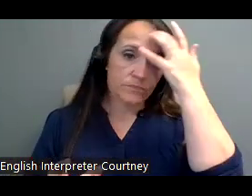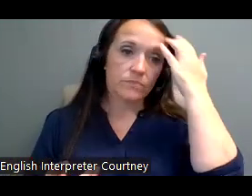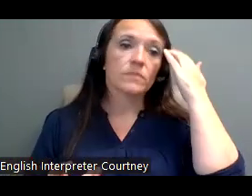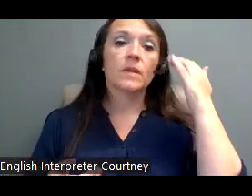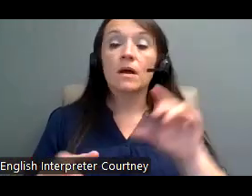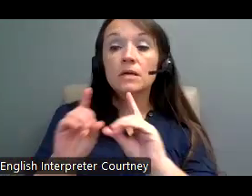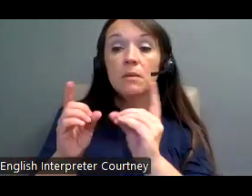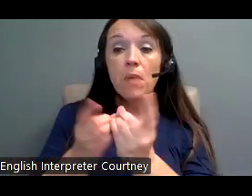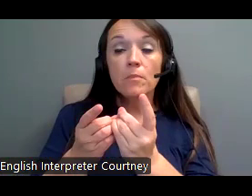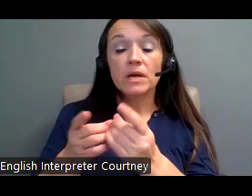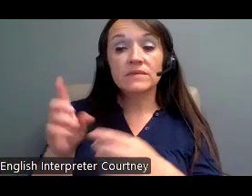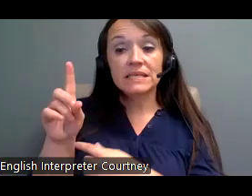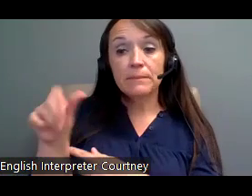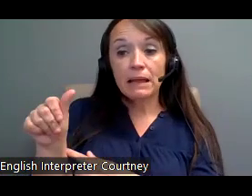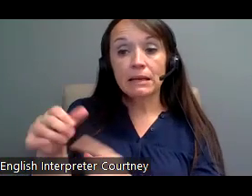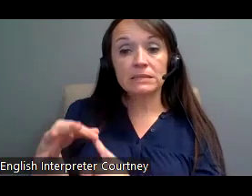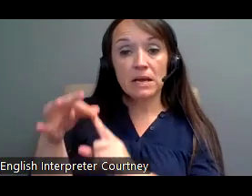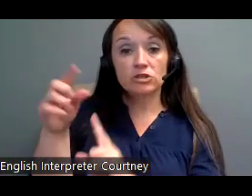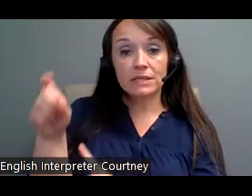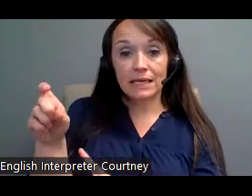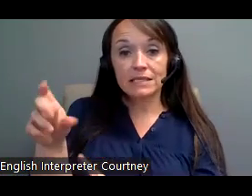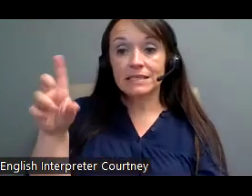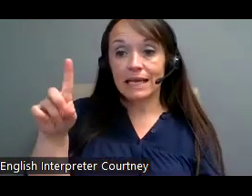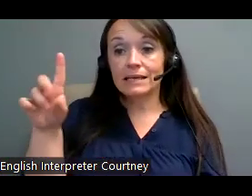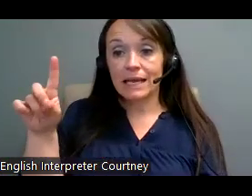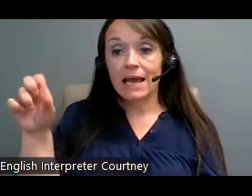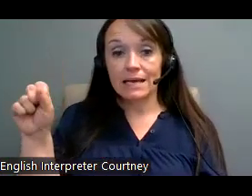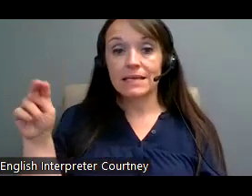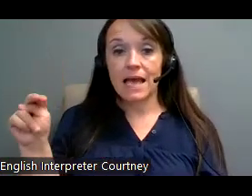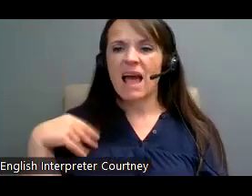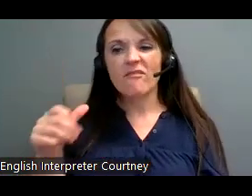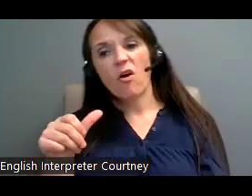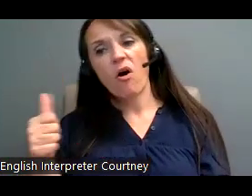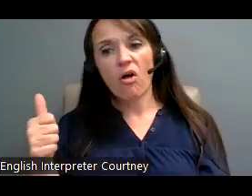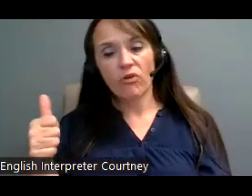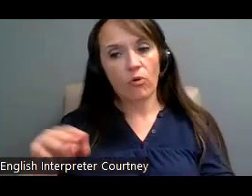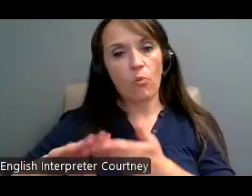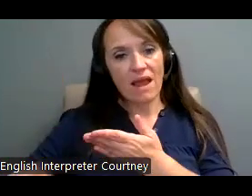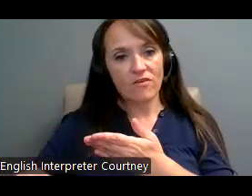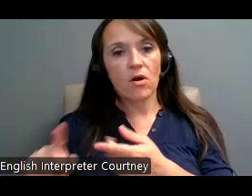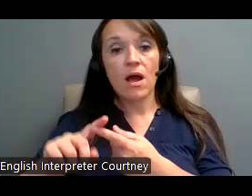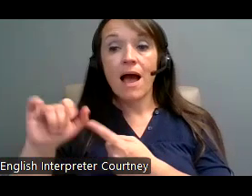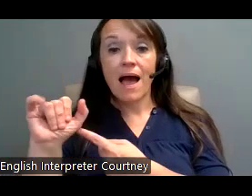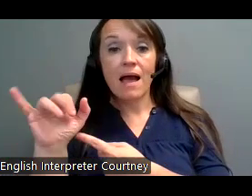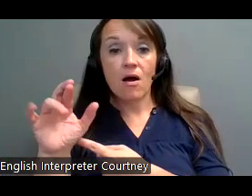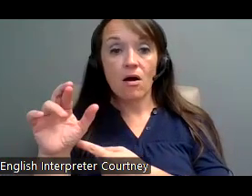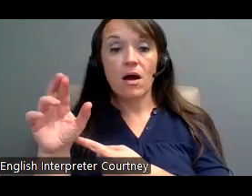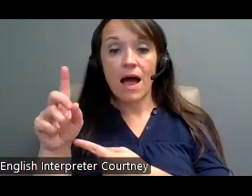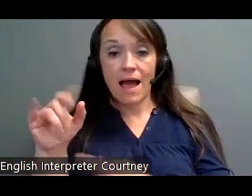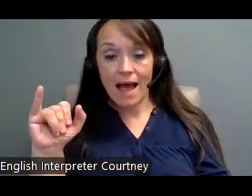operates Intellectual Disability or Related Disability Waiver. What we call the IDRD waiver. The community supports waiver,